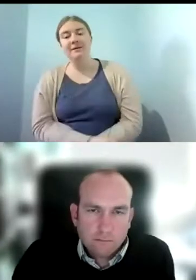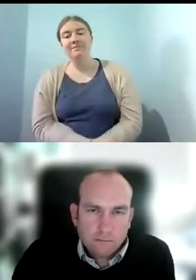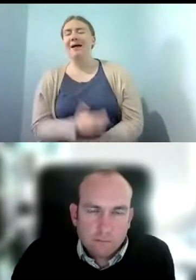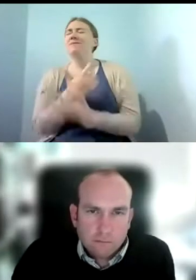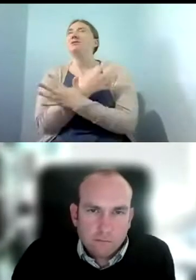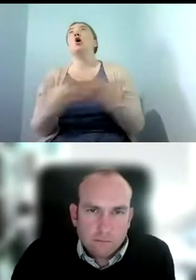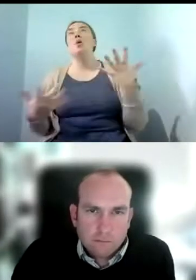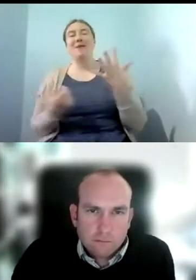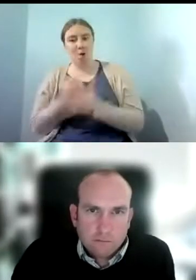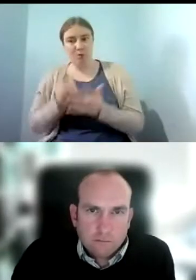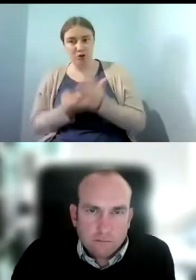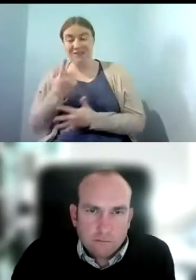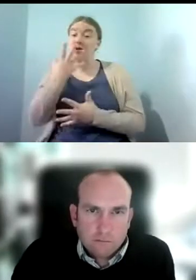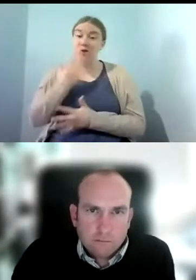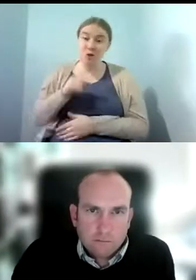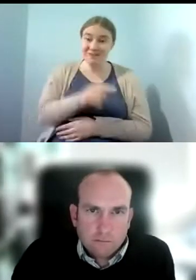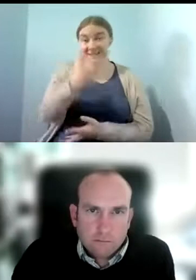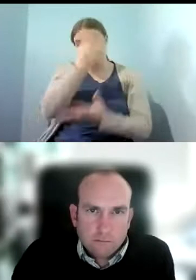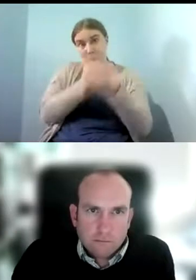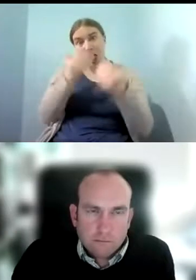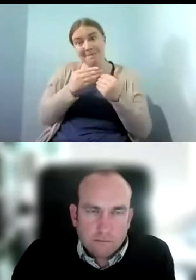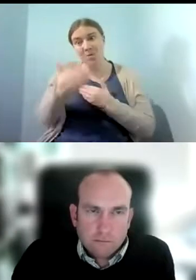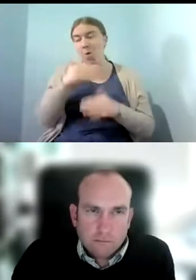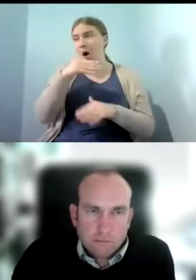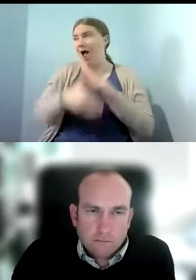to kind of use this to learn more about how fish are using the river it's exciting